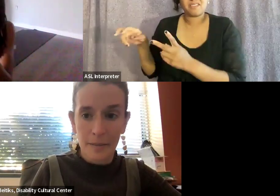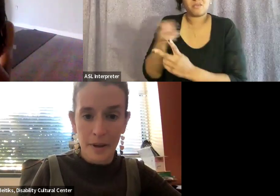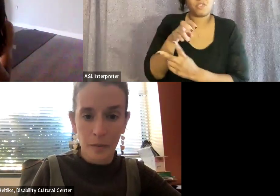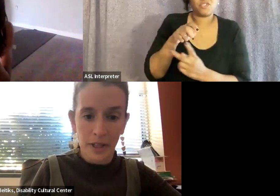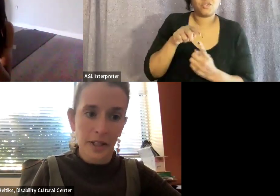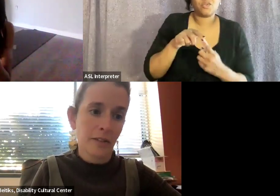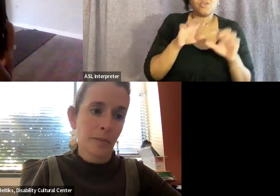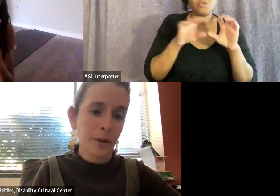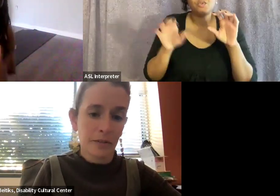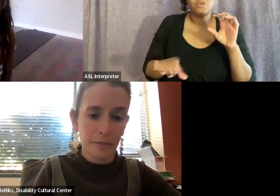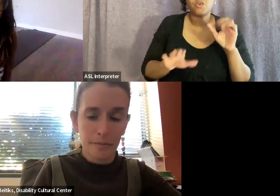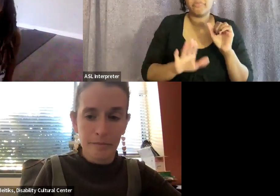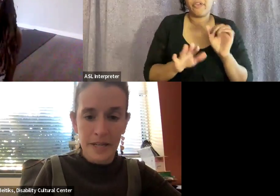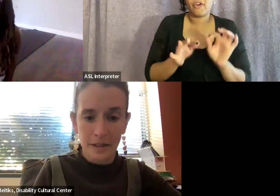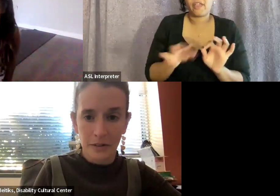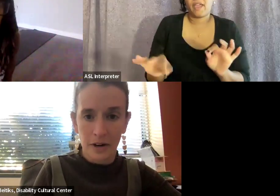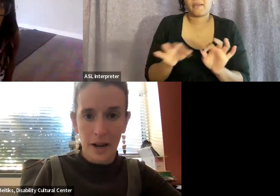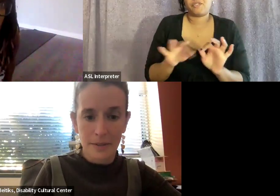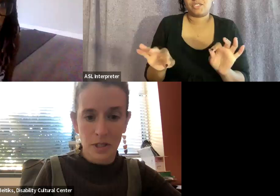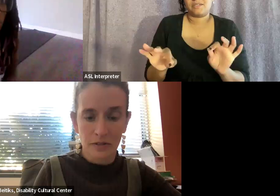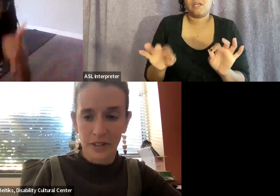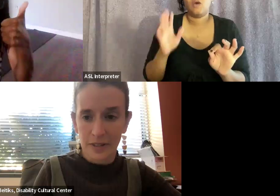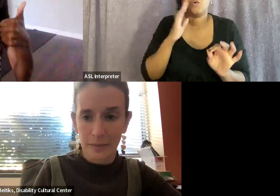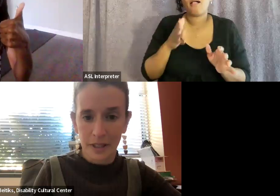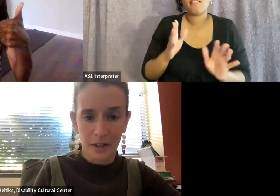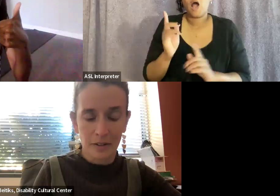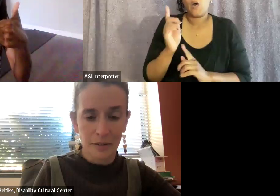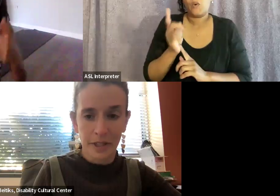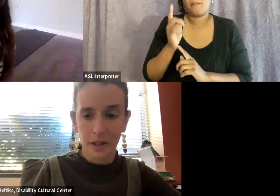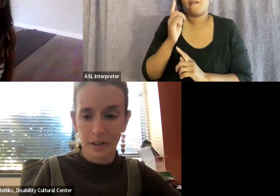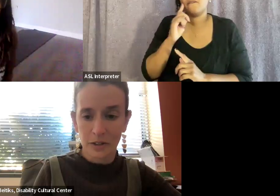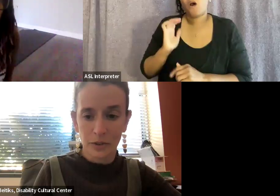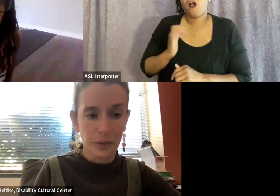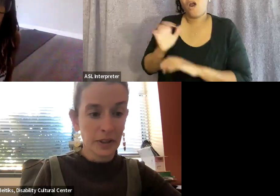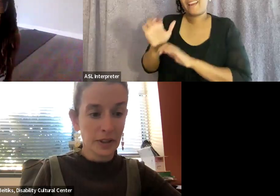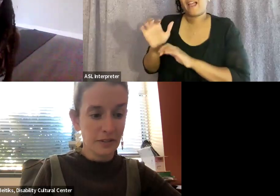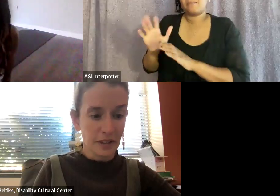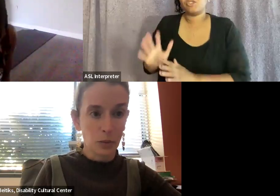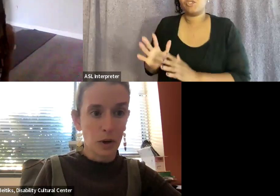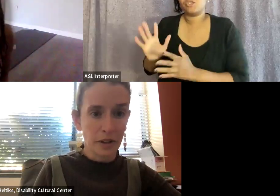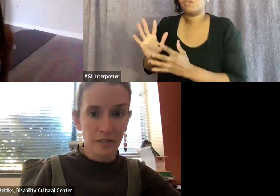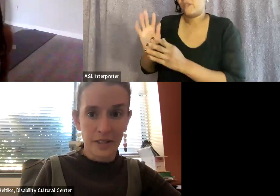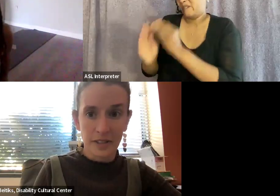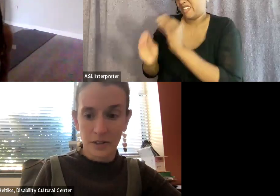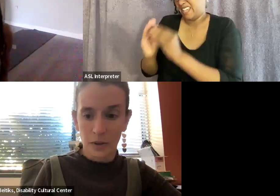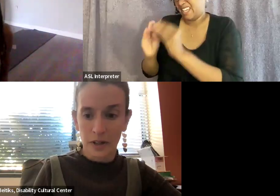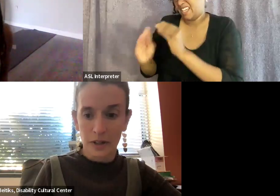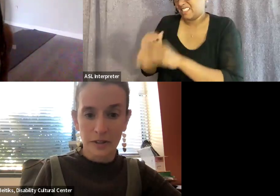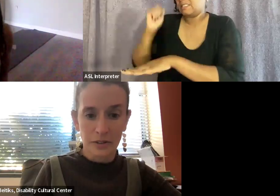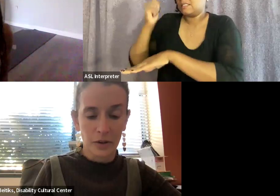And we can give a brief minute for our captioner to fix up, but it can often be hard to fix while the event is going on.